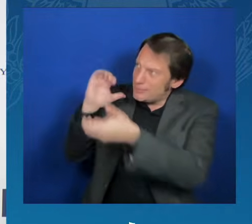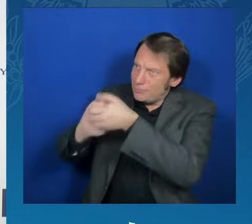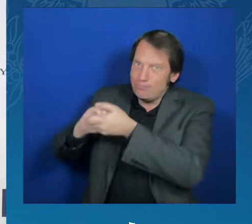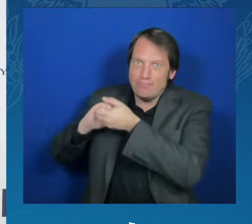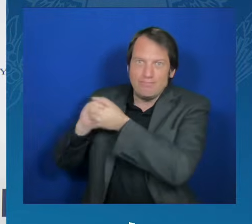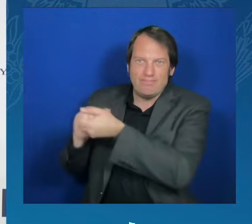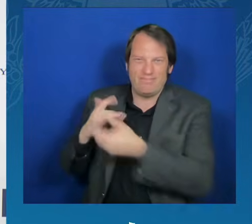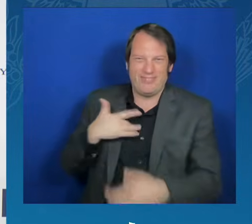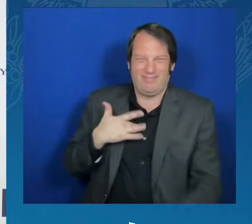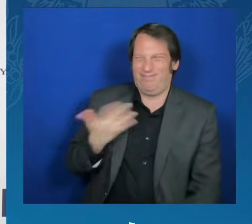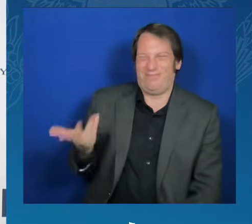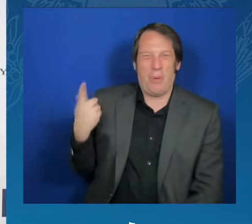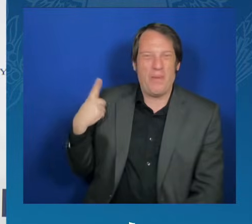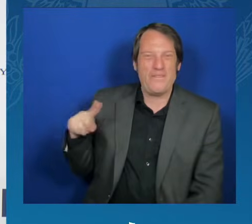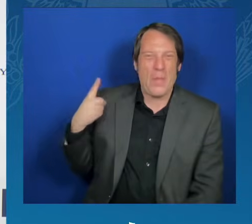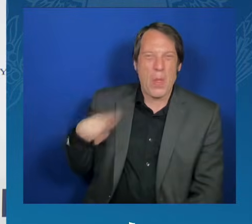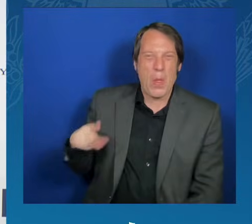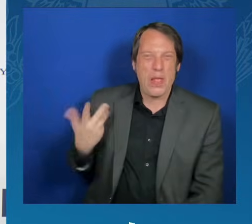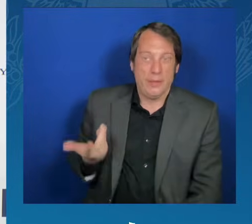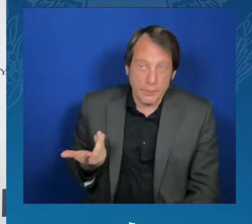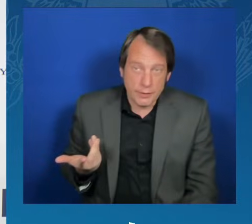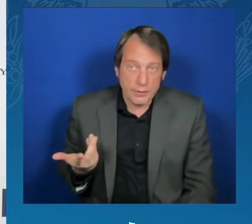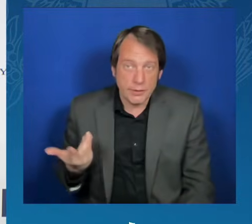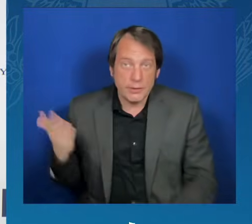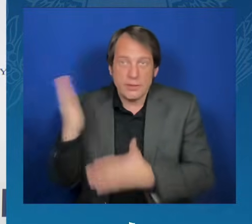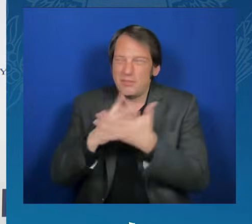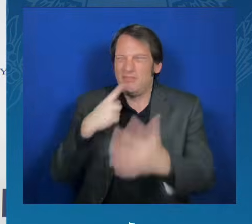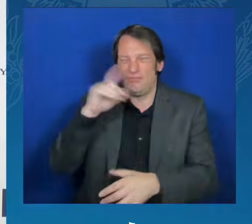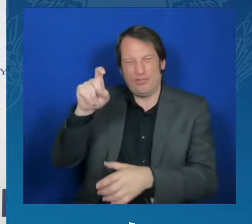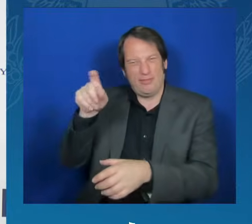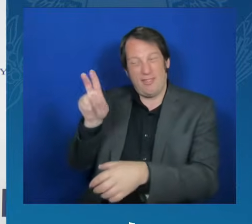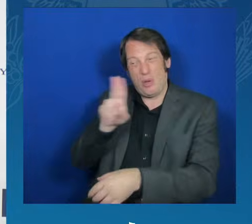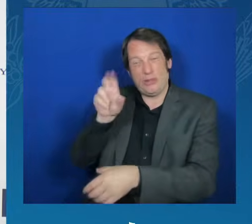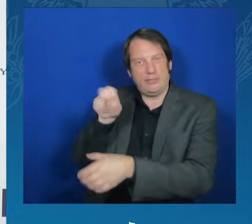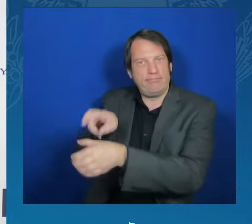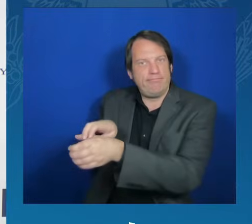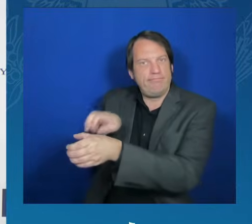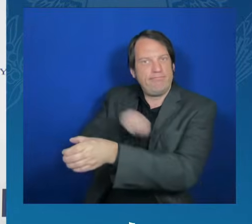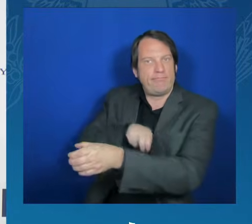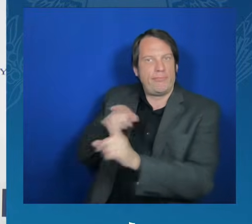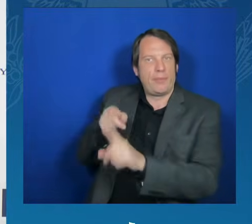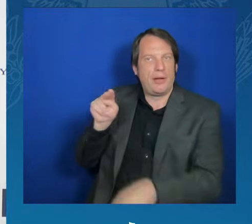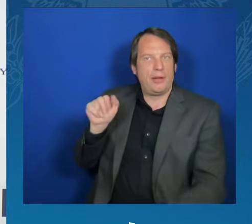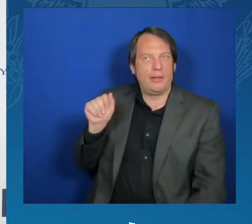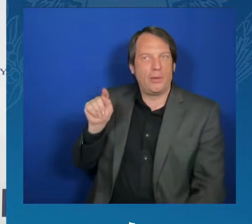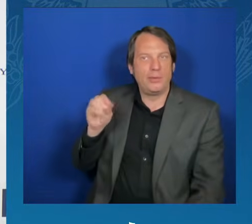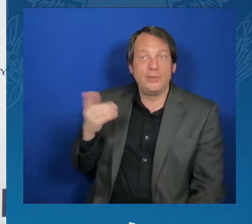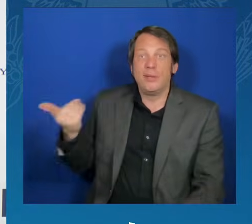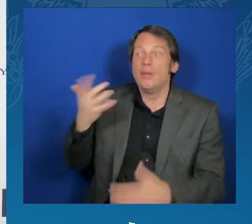Now, thanks to the leadership of the United States, NATO is stronger, larger, more unified,